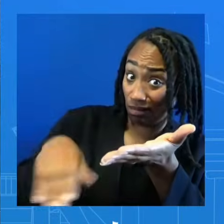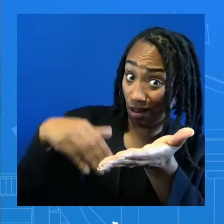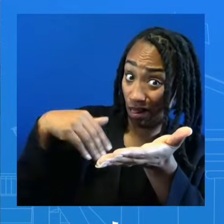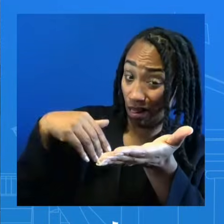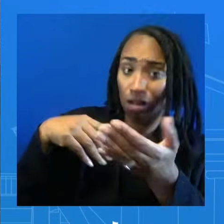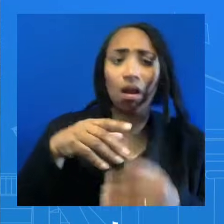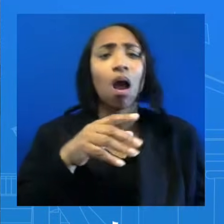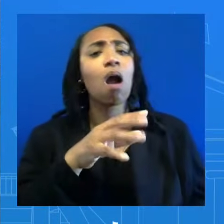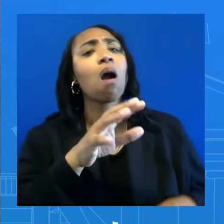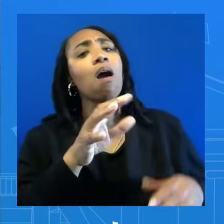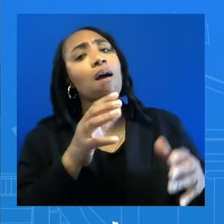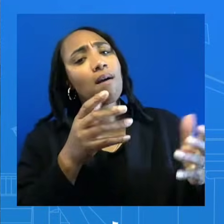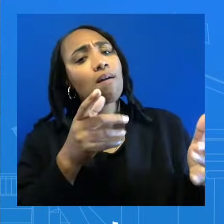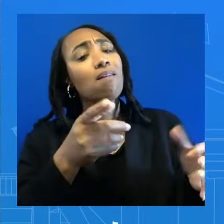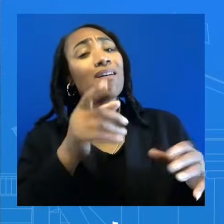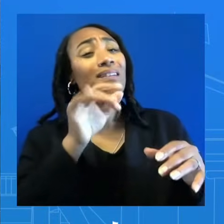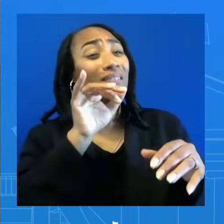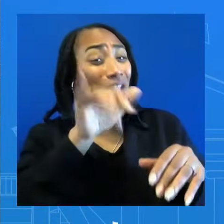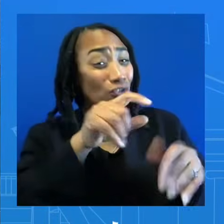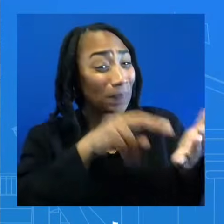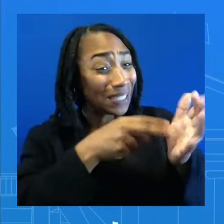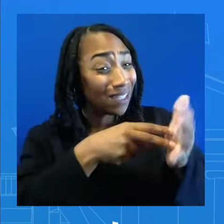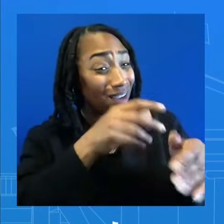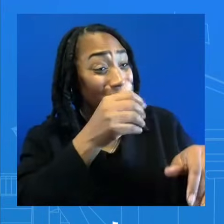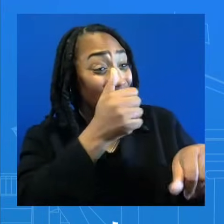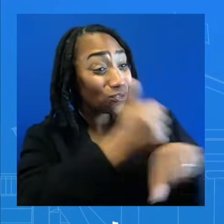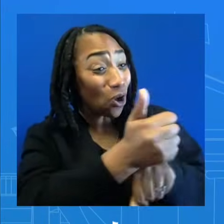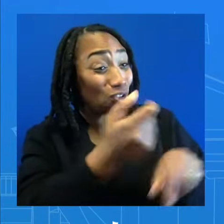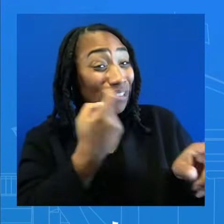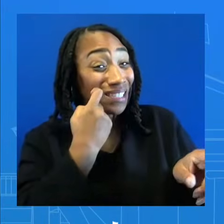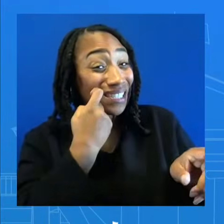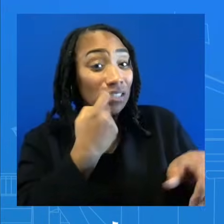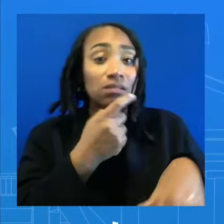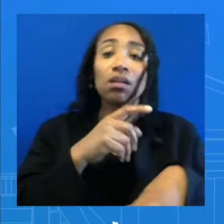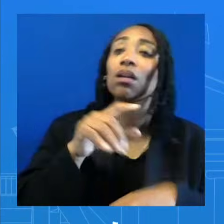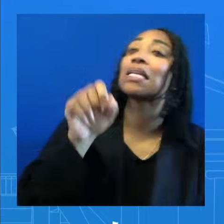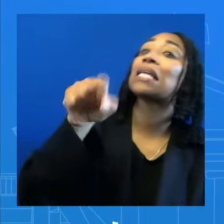The Press: I mean, do you want to tell us anything about -- Ms. Jean-Pierre: I -- it would be a bad move on my --